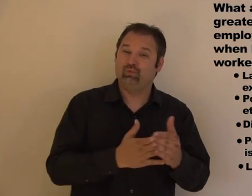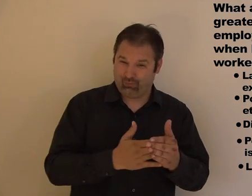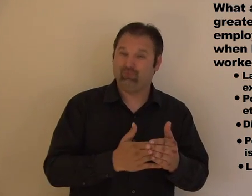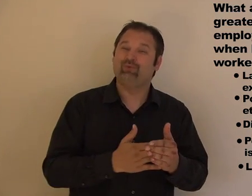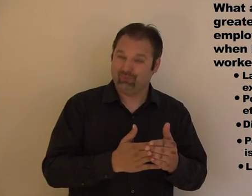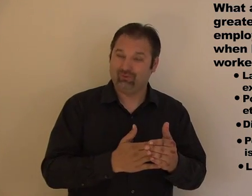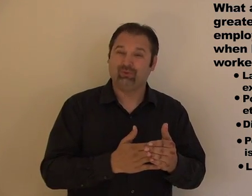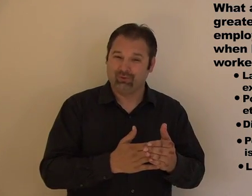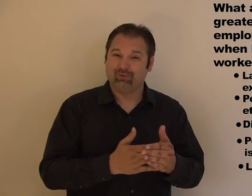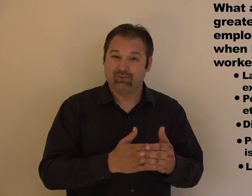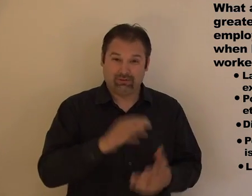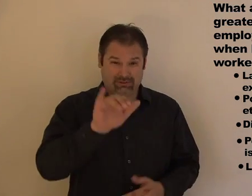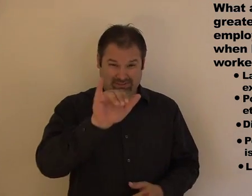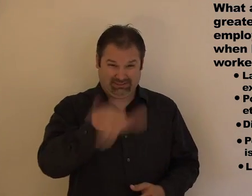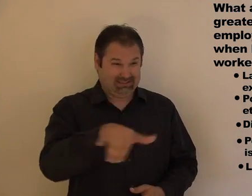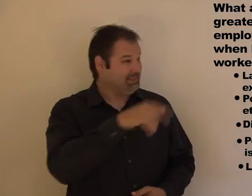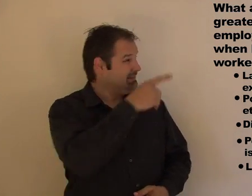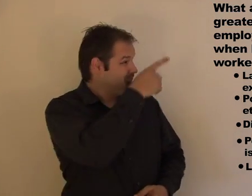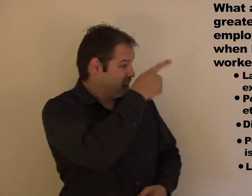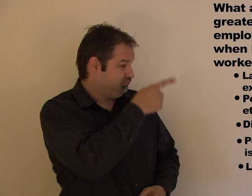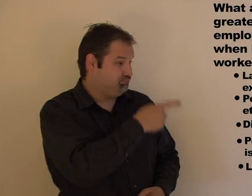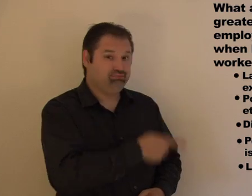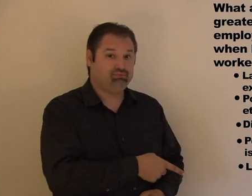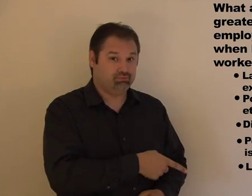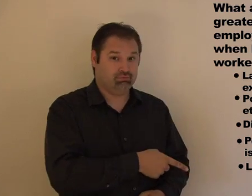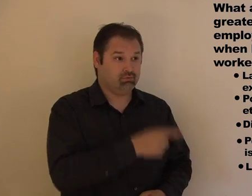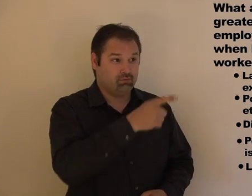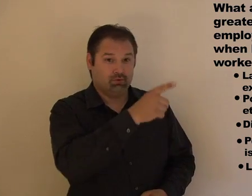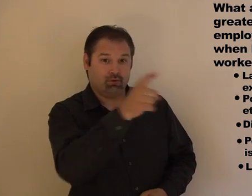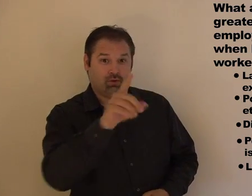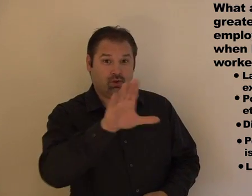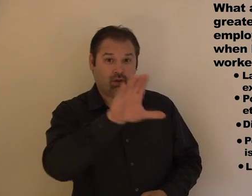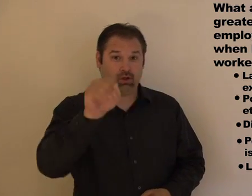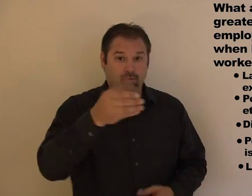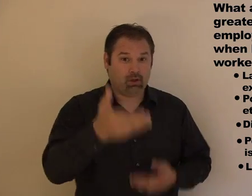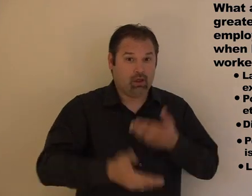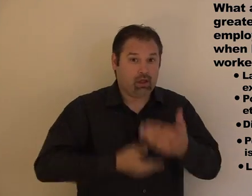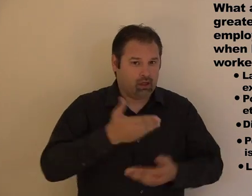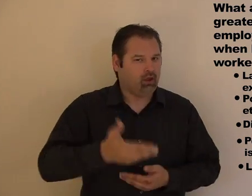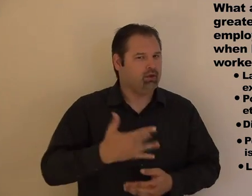when hiring people to try and avoid these potential problems.